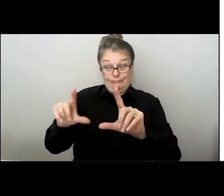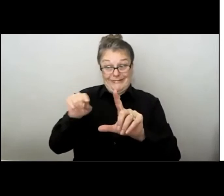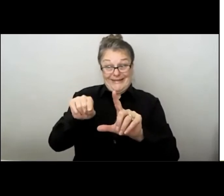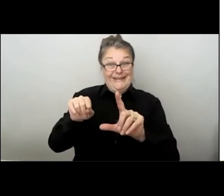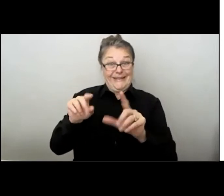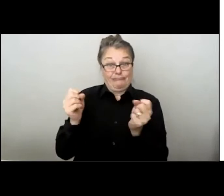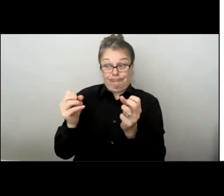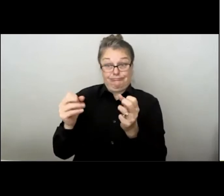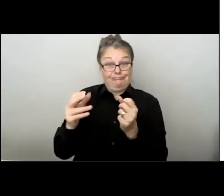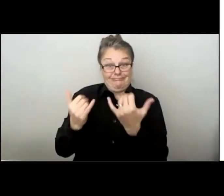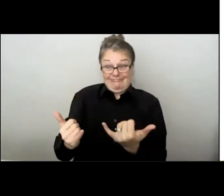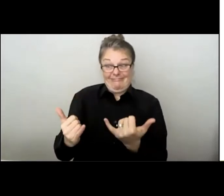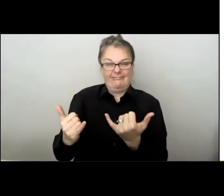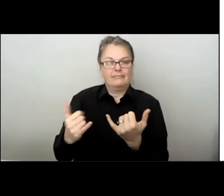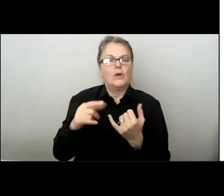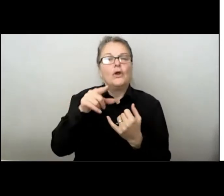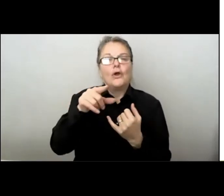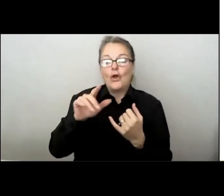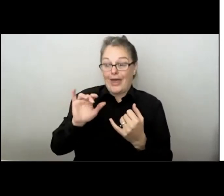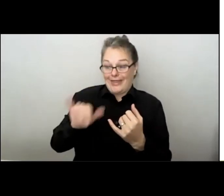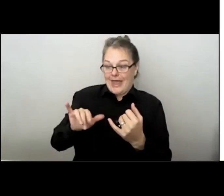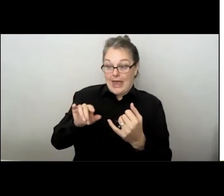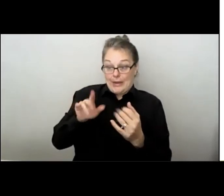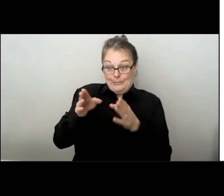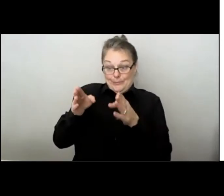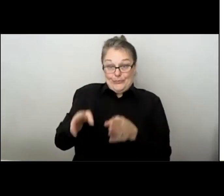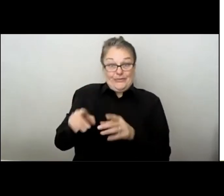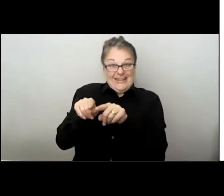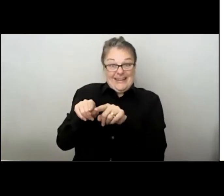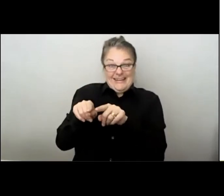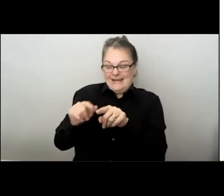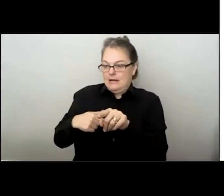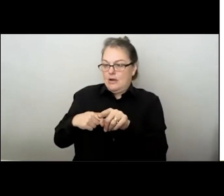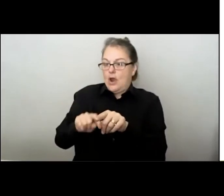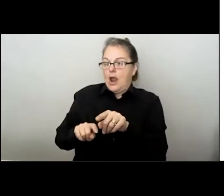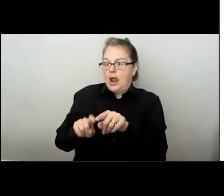YOU CAN HOVER OVER THE VIDEO OF THE PARTICIPANT OF THE PARTICIPANT OR THE ASL INTERPRETER